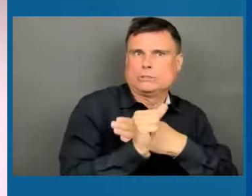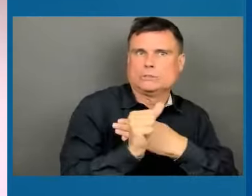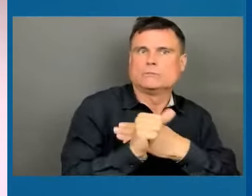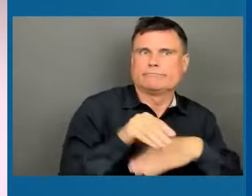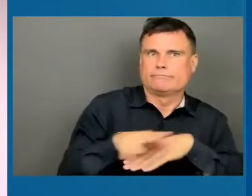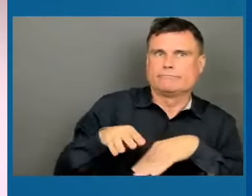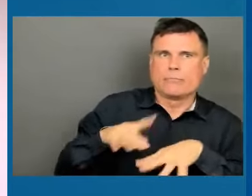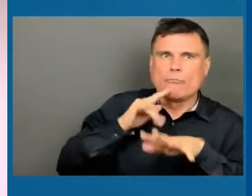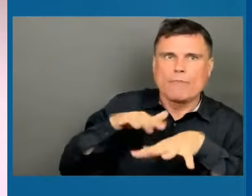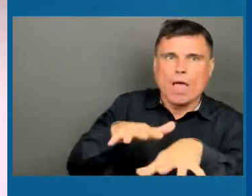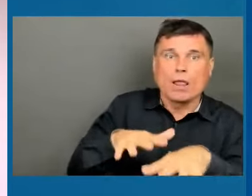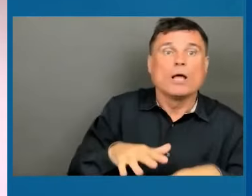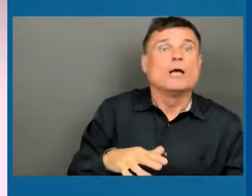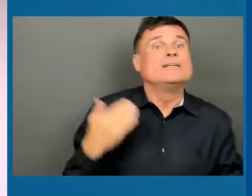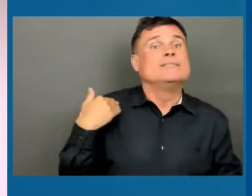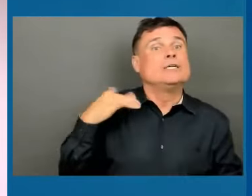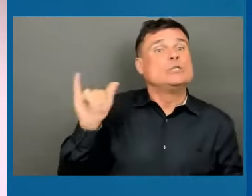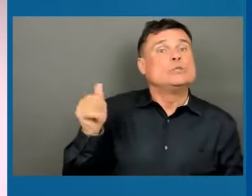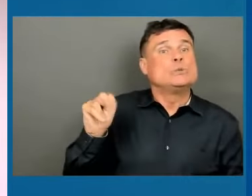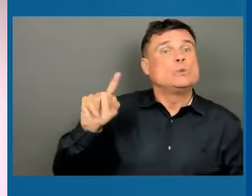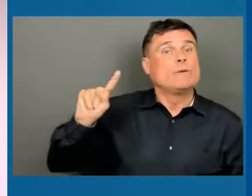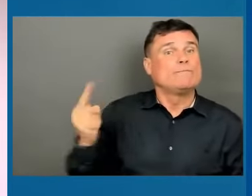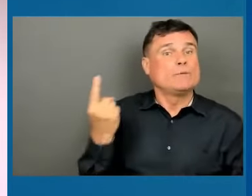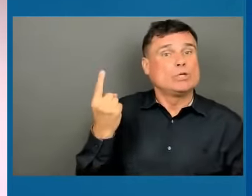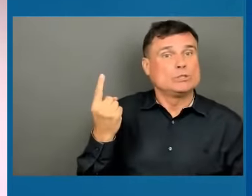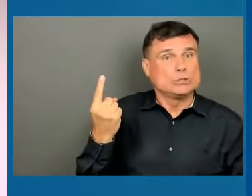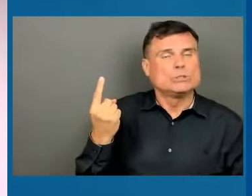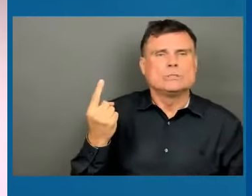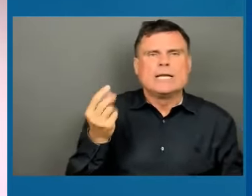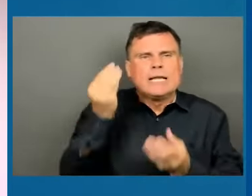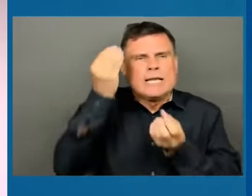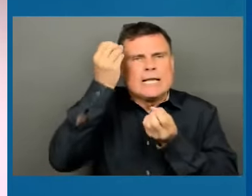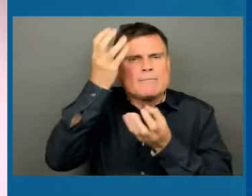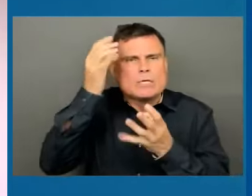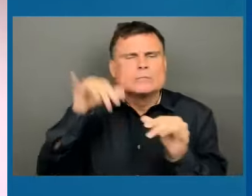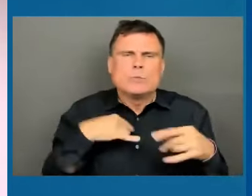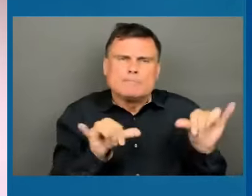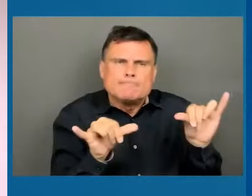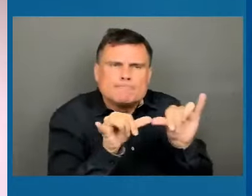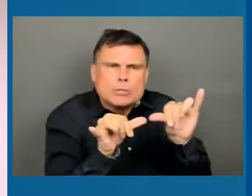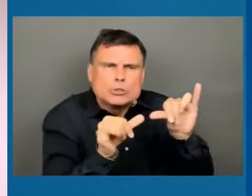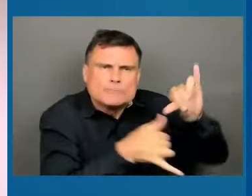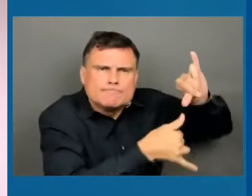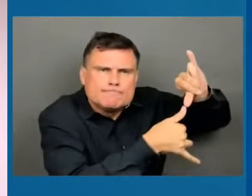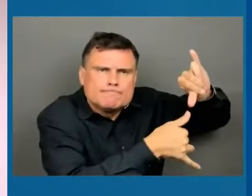bulletin. This is based on number of measurements taken in the snow pack across the